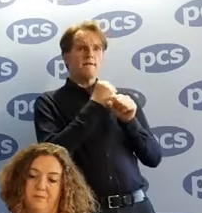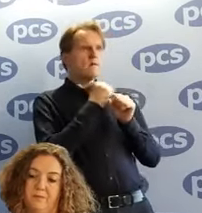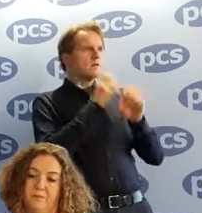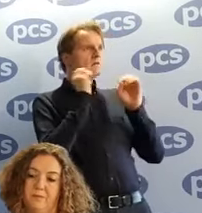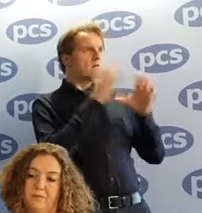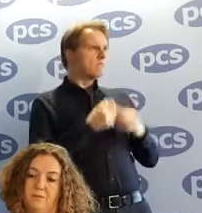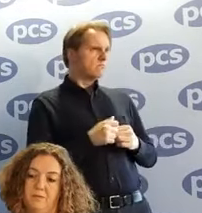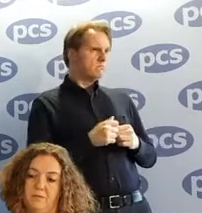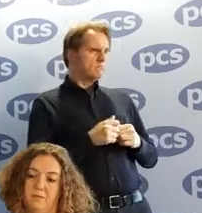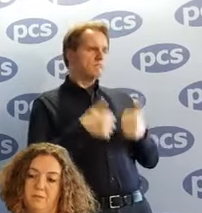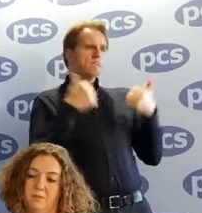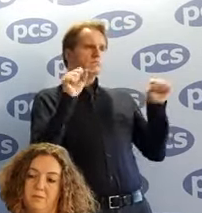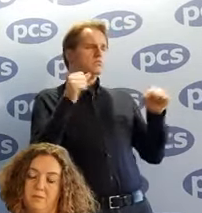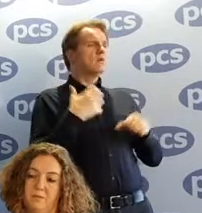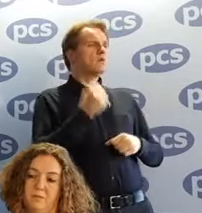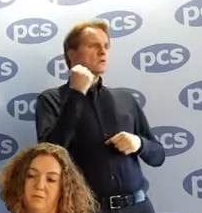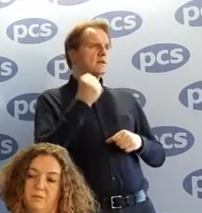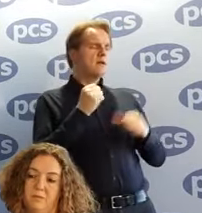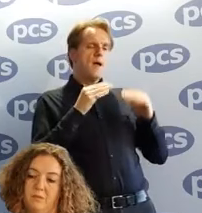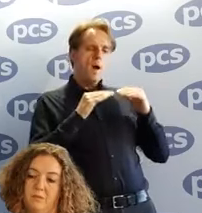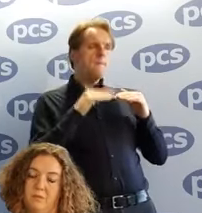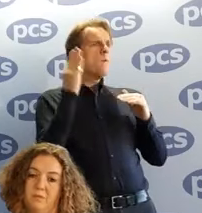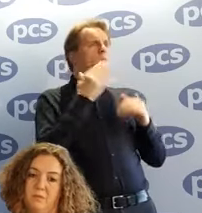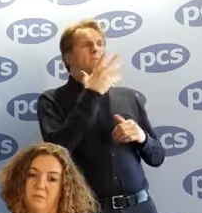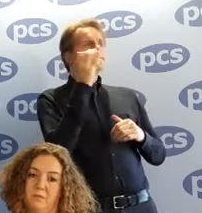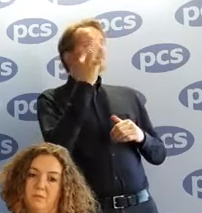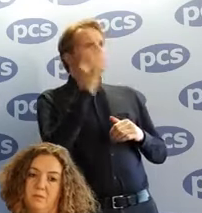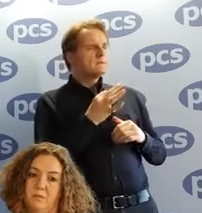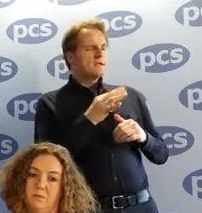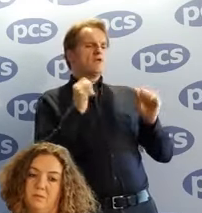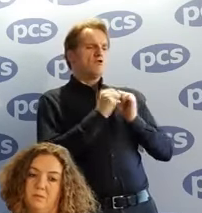smashed the 50% threshold, members have said treat us fairly or we're prepared